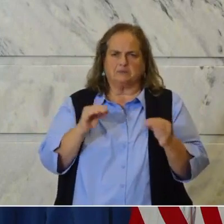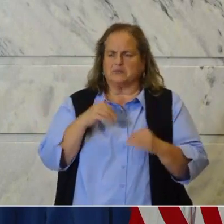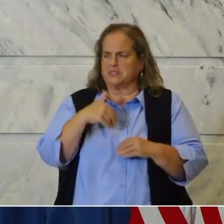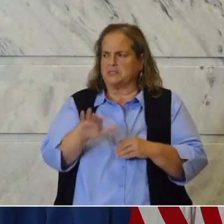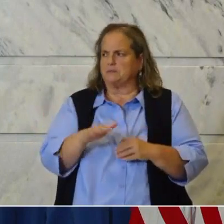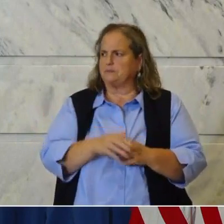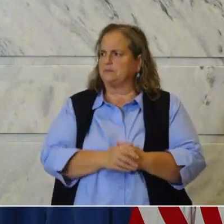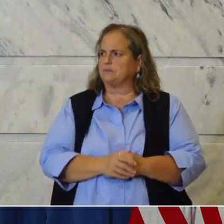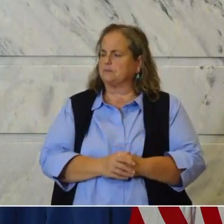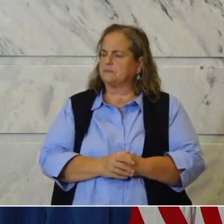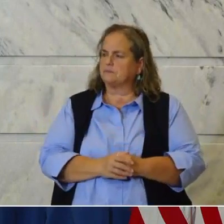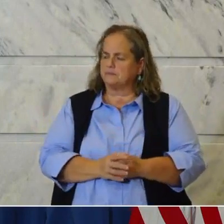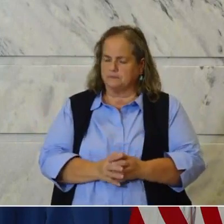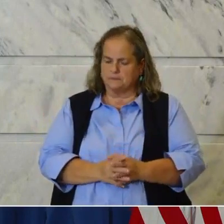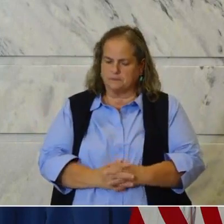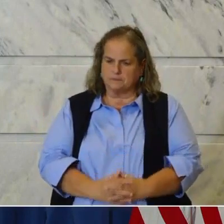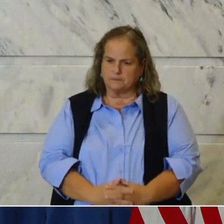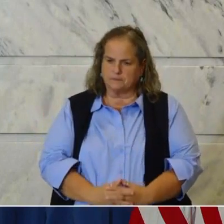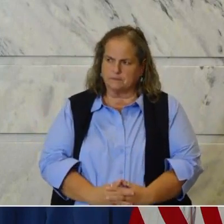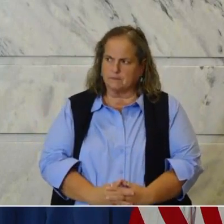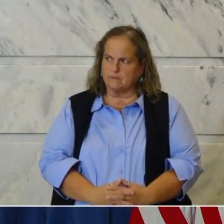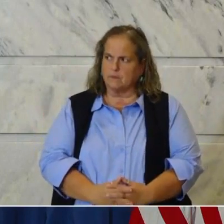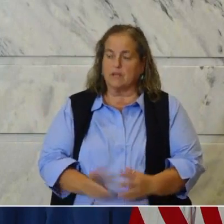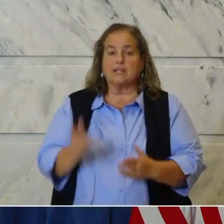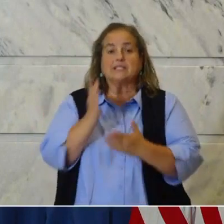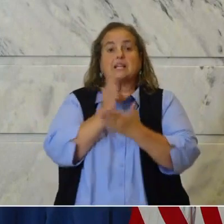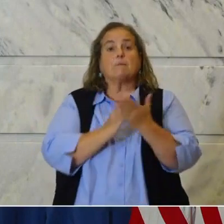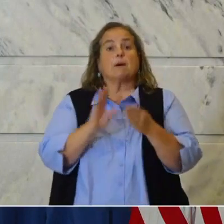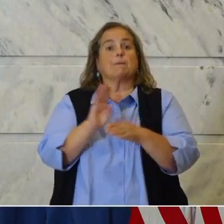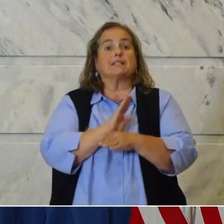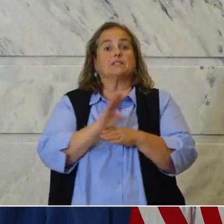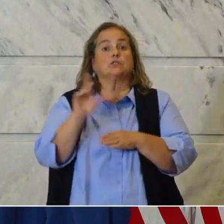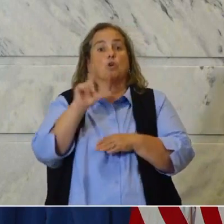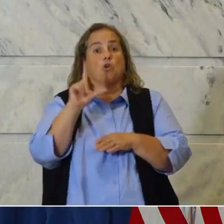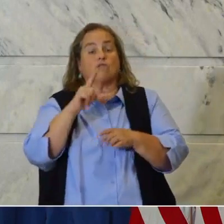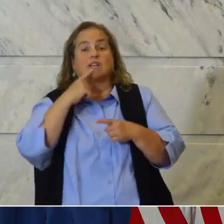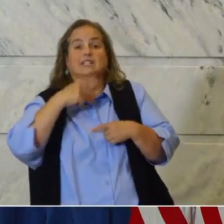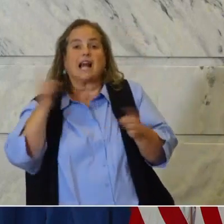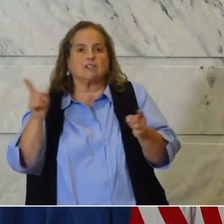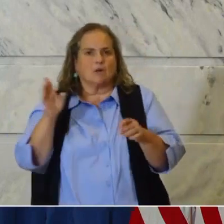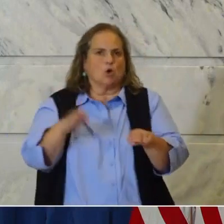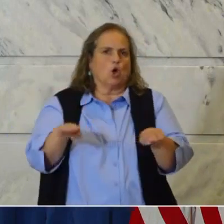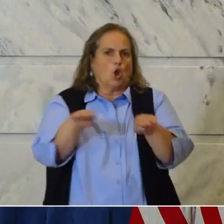Some businesses, little will have their closing tomorrow because of that threat.